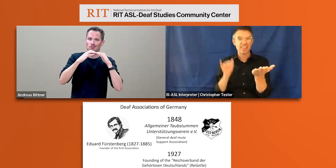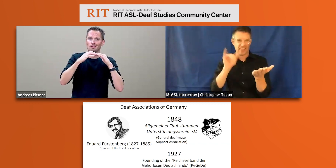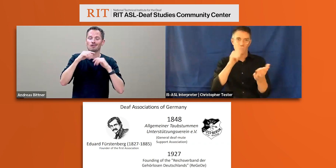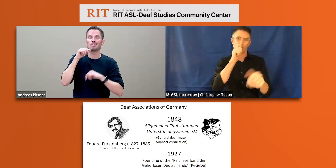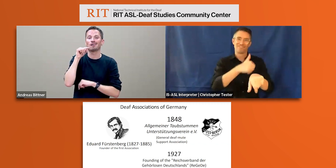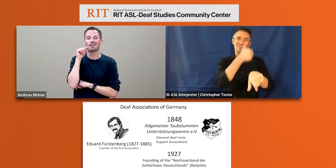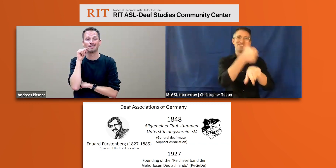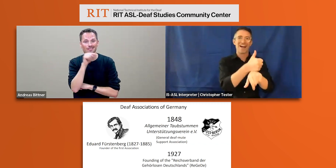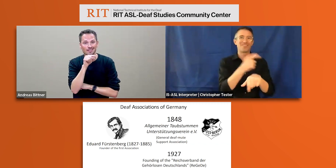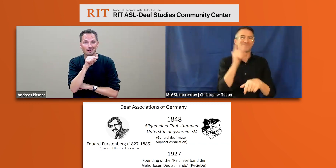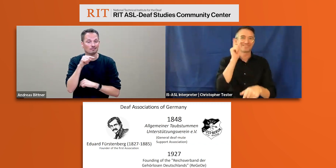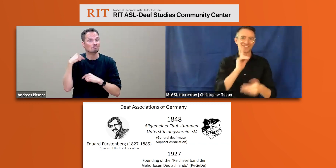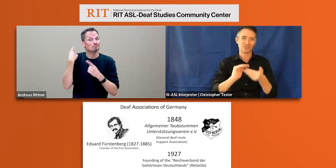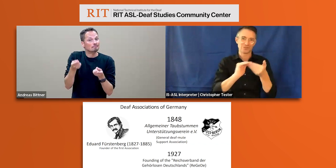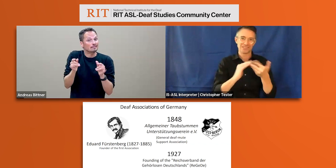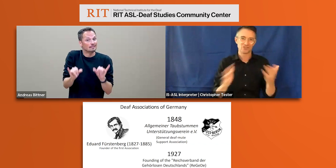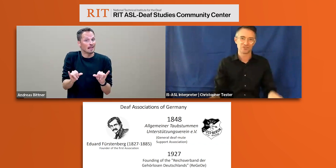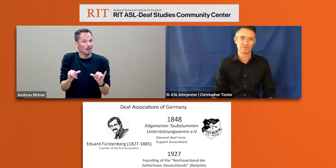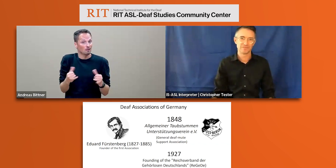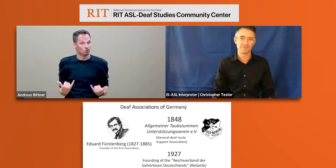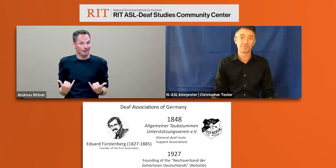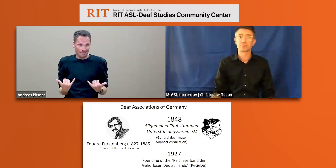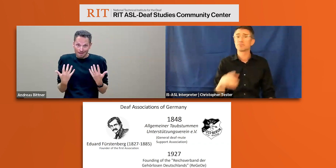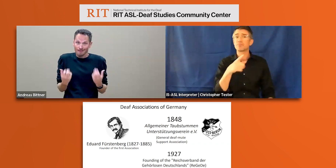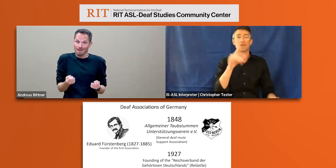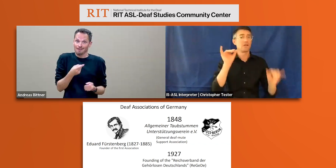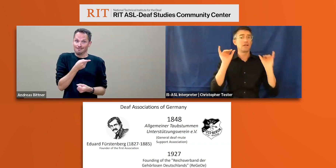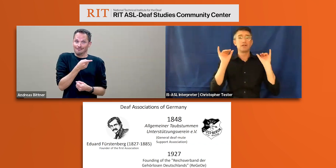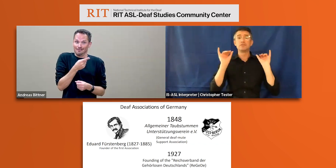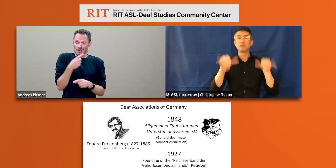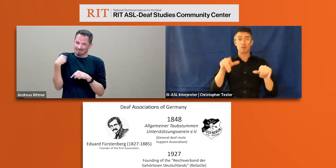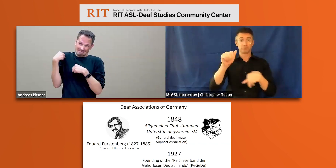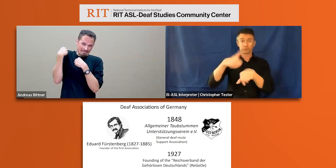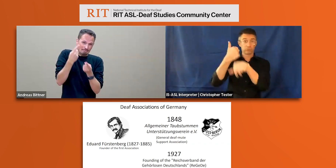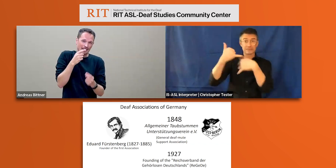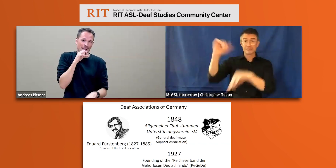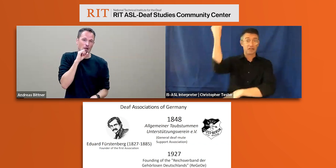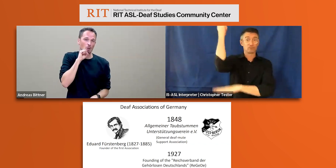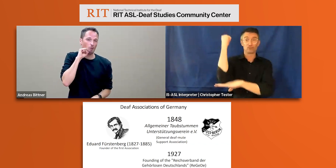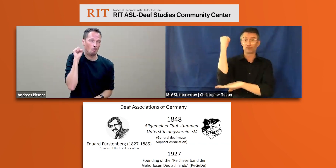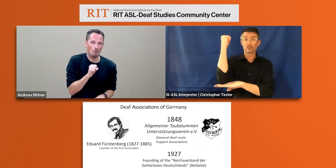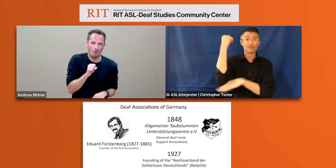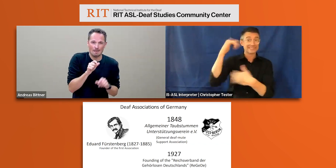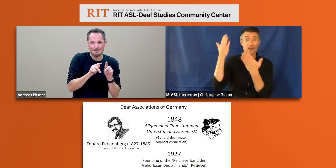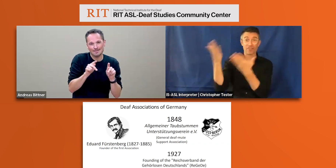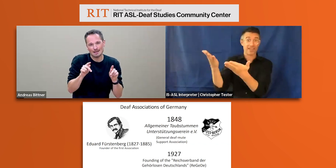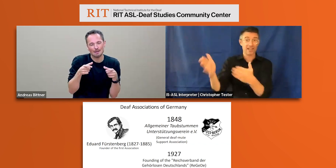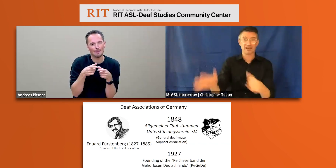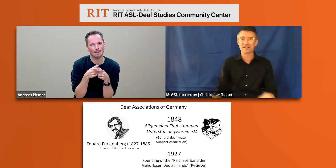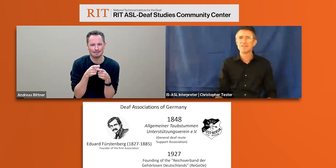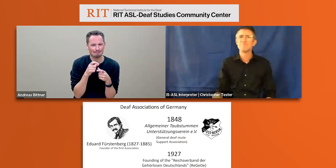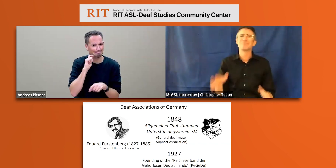You see the picture of the man there? He was the one who established this Association.